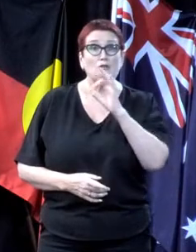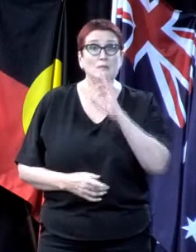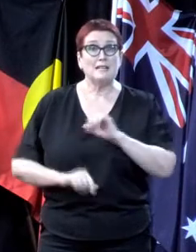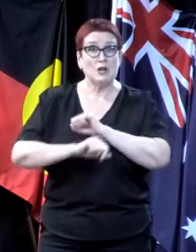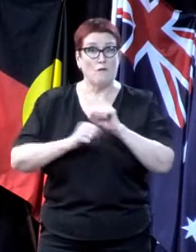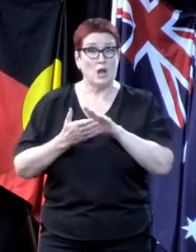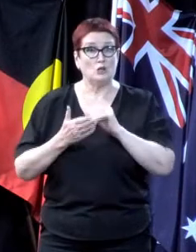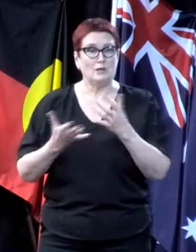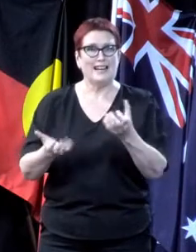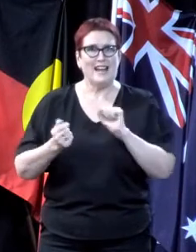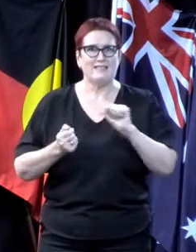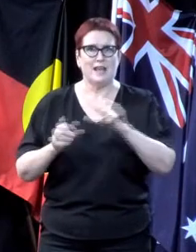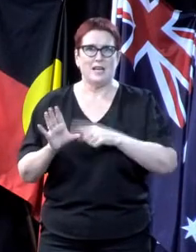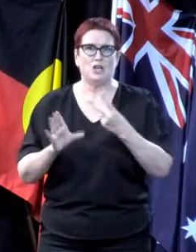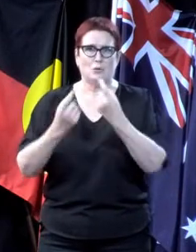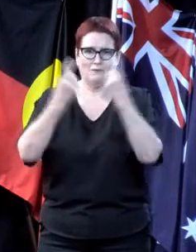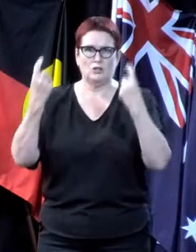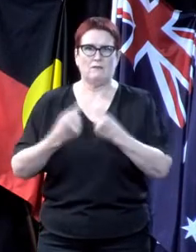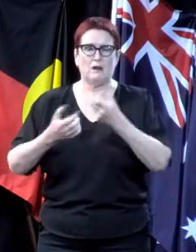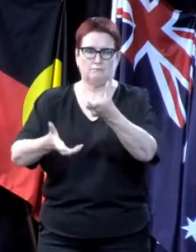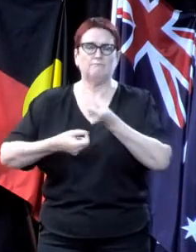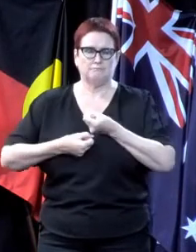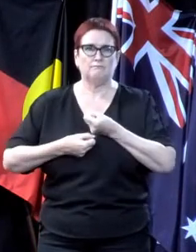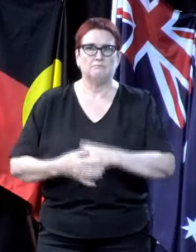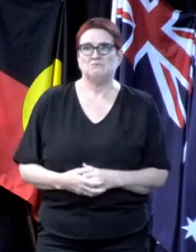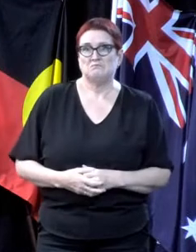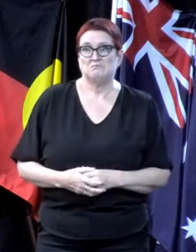They experience work experience that they had never experienced before.